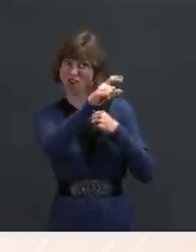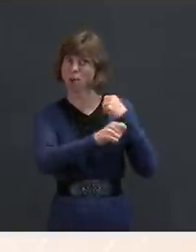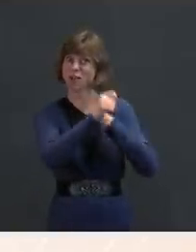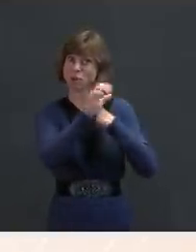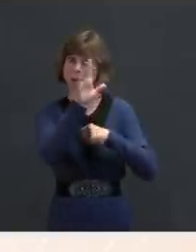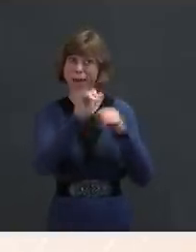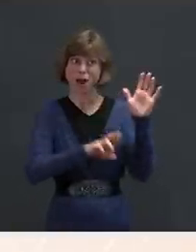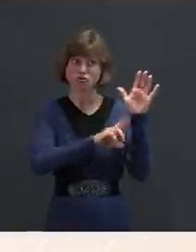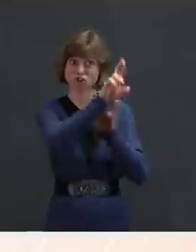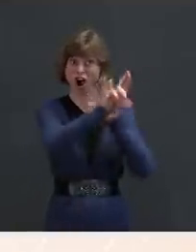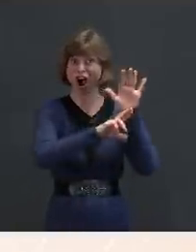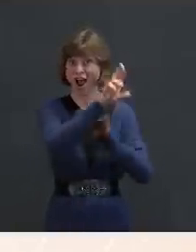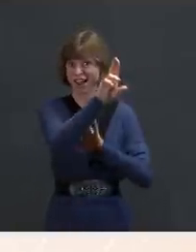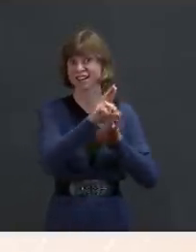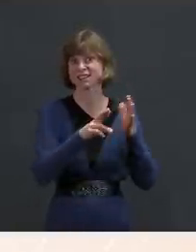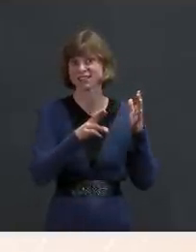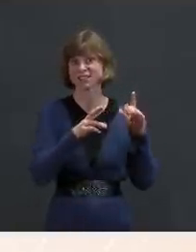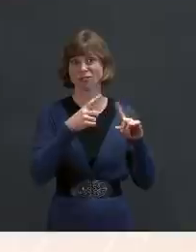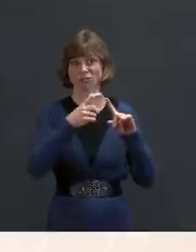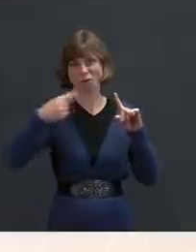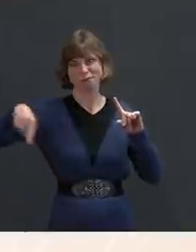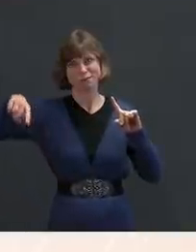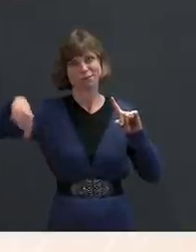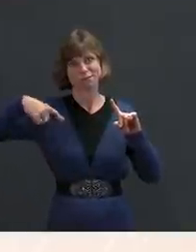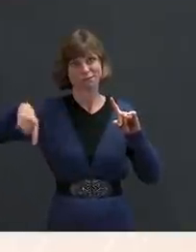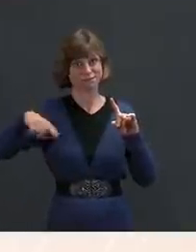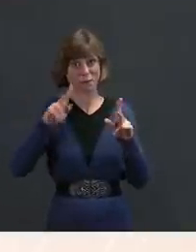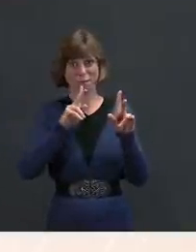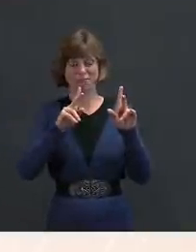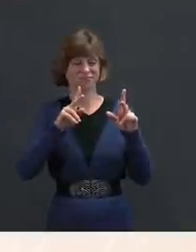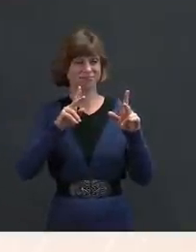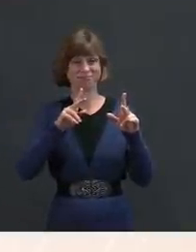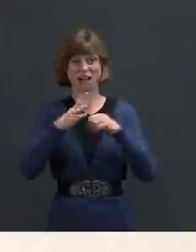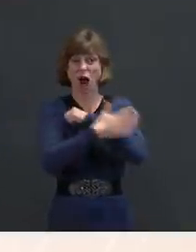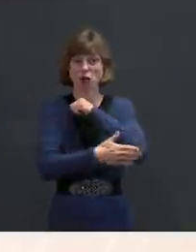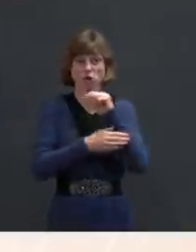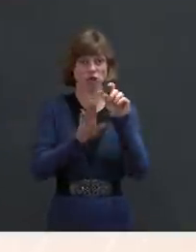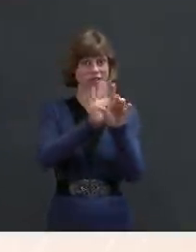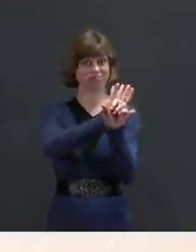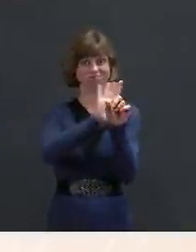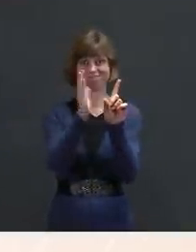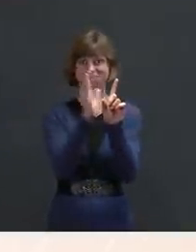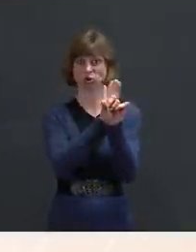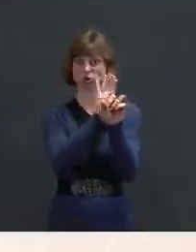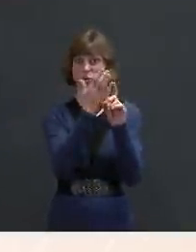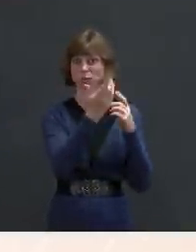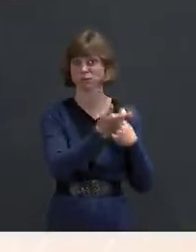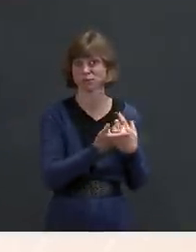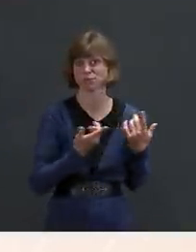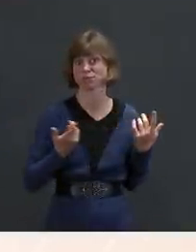you know, getting from bad actors, right at their doorstep. And, you know, global diplomacy requires